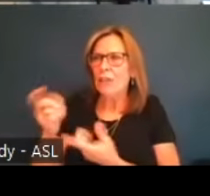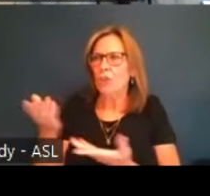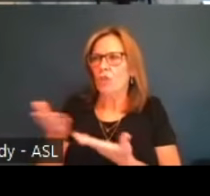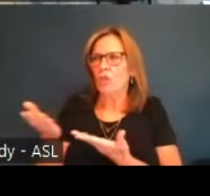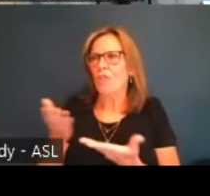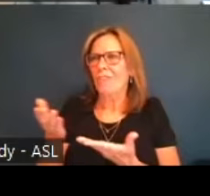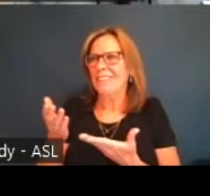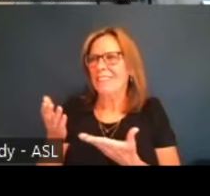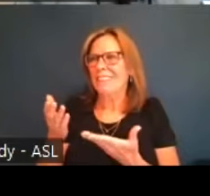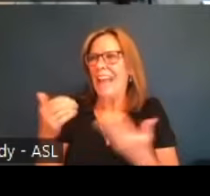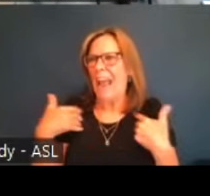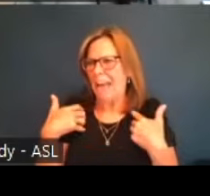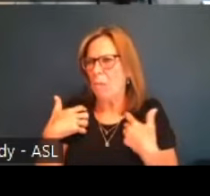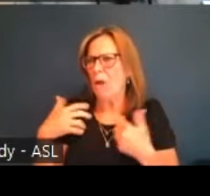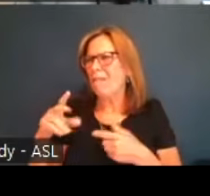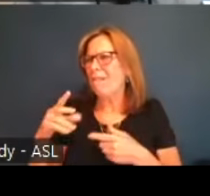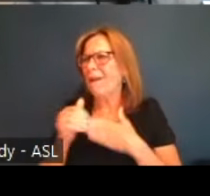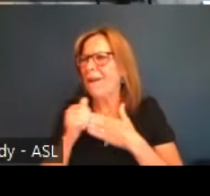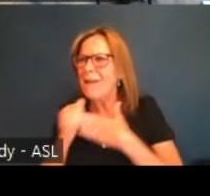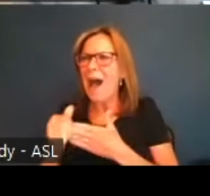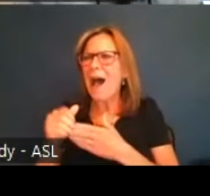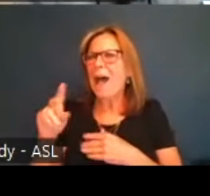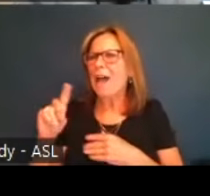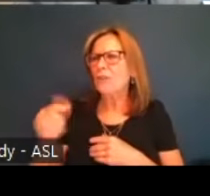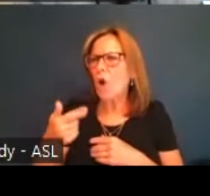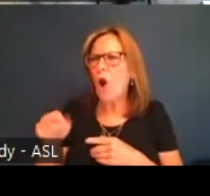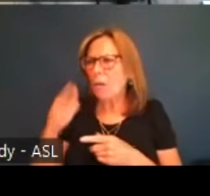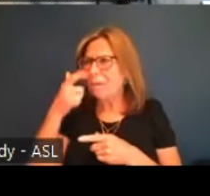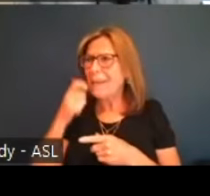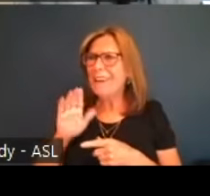otherwise be gaming the system and kind of using those